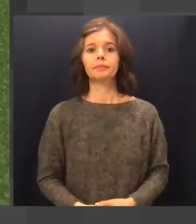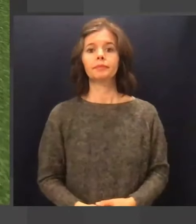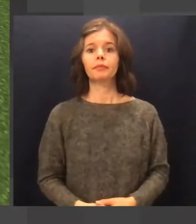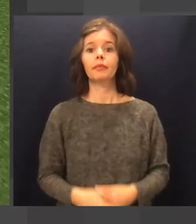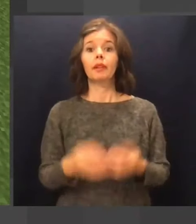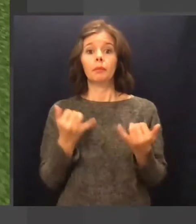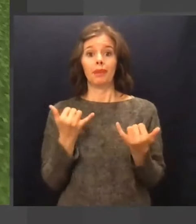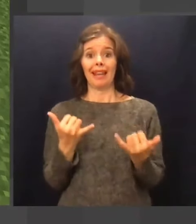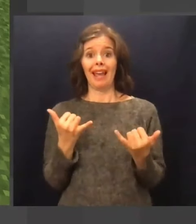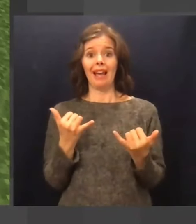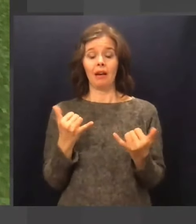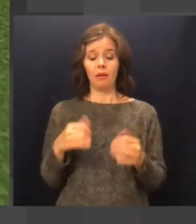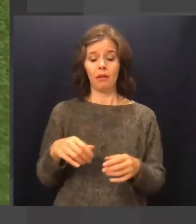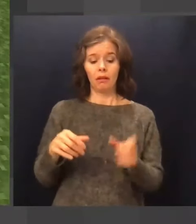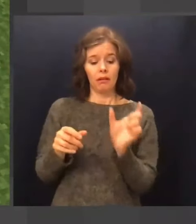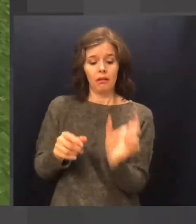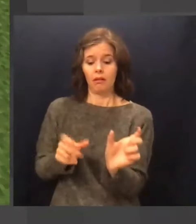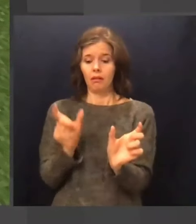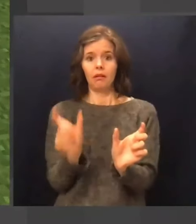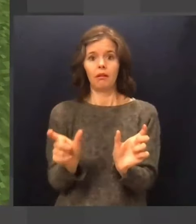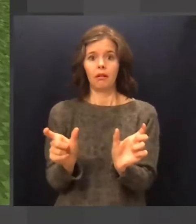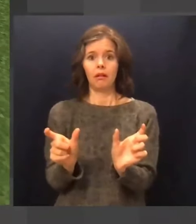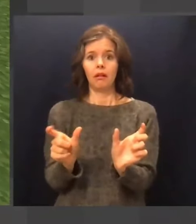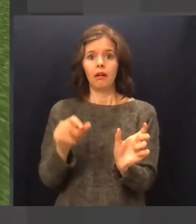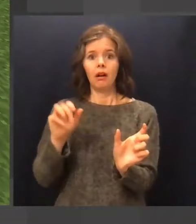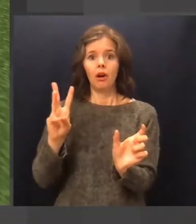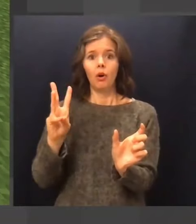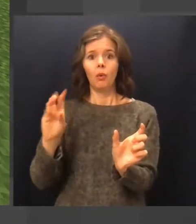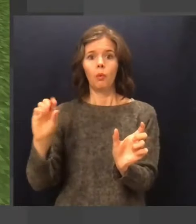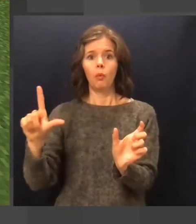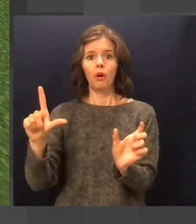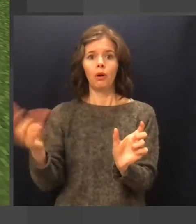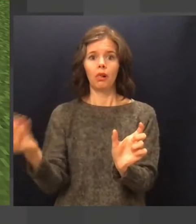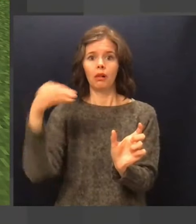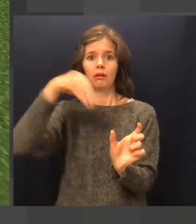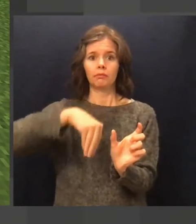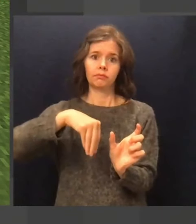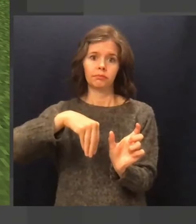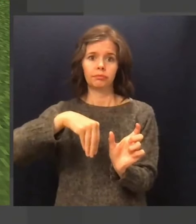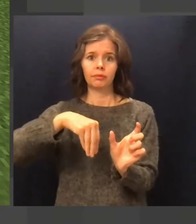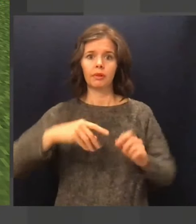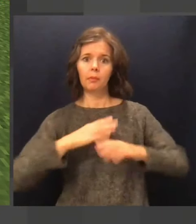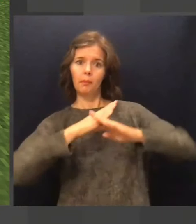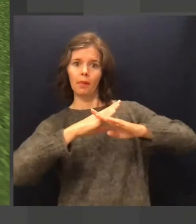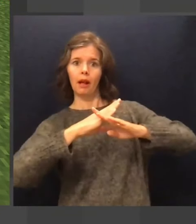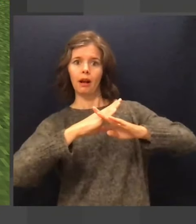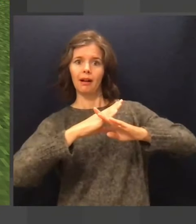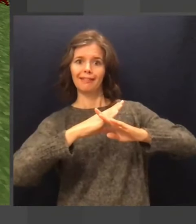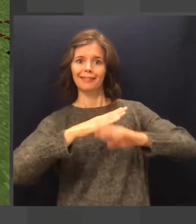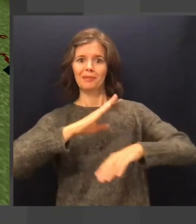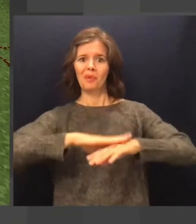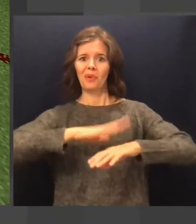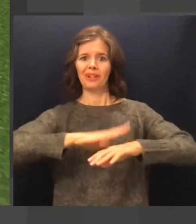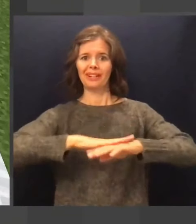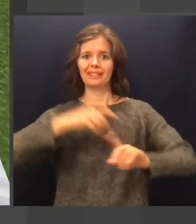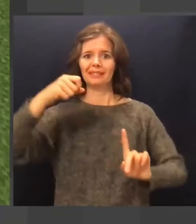SENSOR. HERE I'VE PUT A WOOL BLOCK IN BETWEEN THE PISTON WHICH